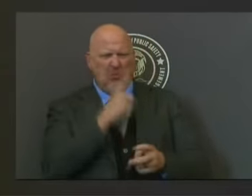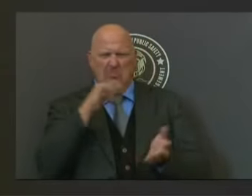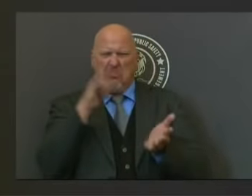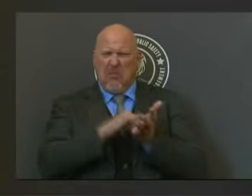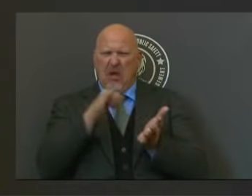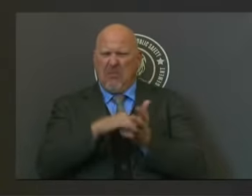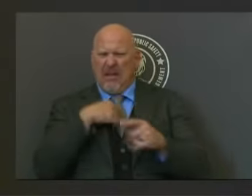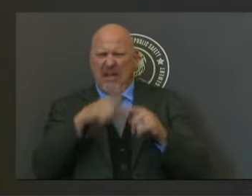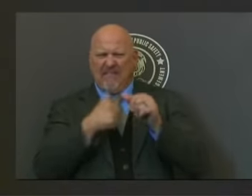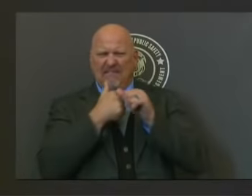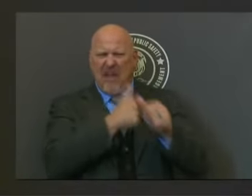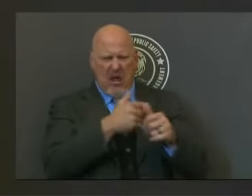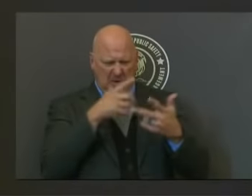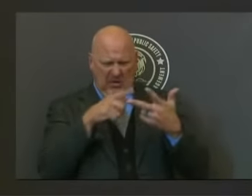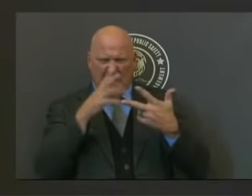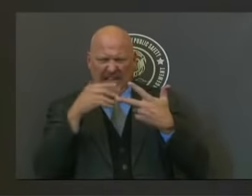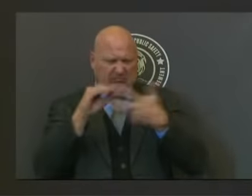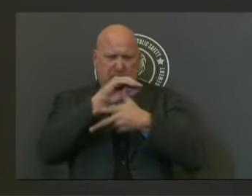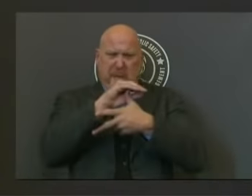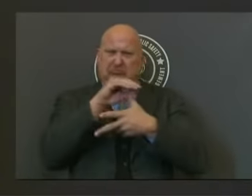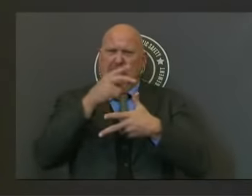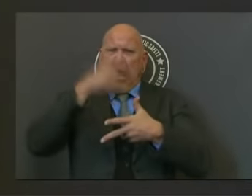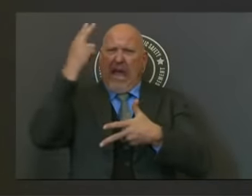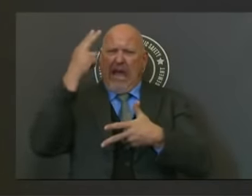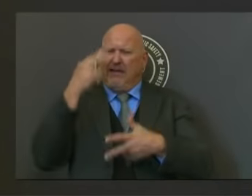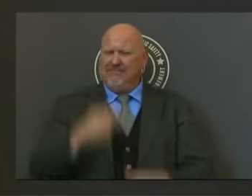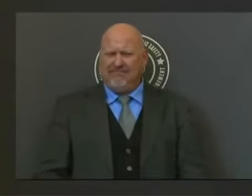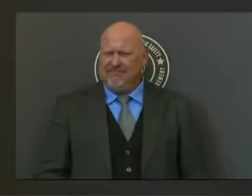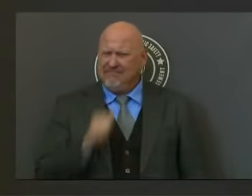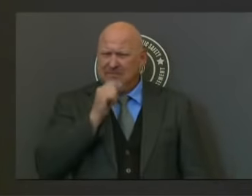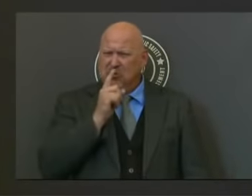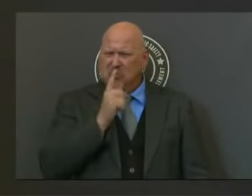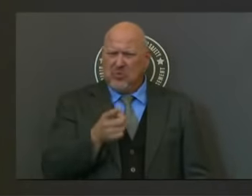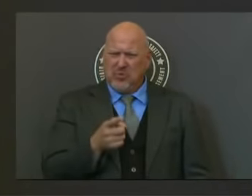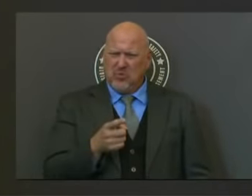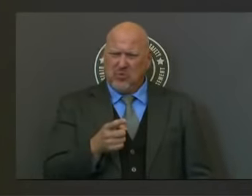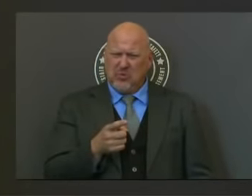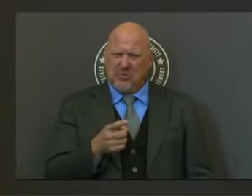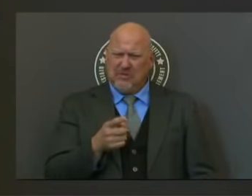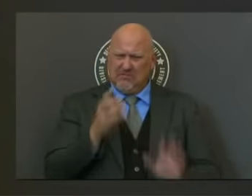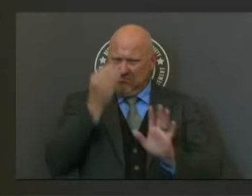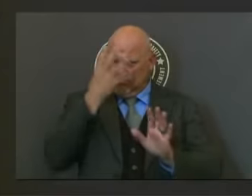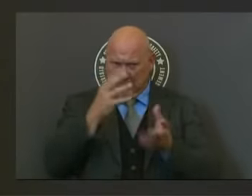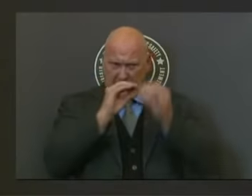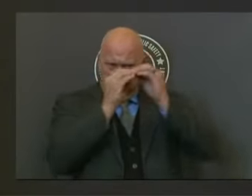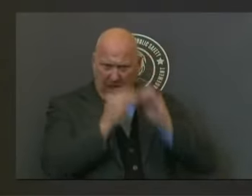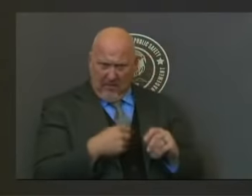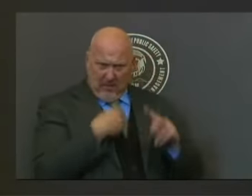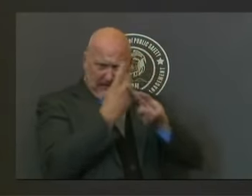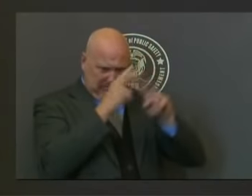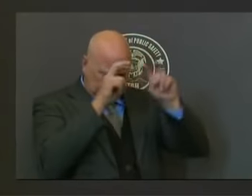I'm just stating based on the